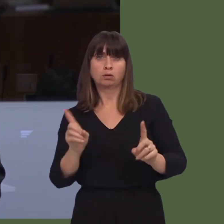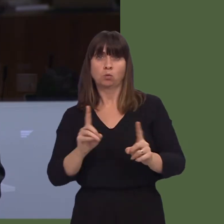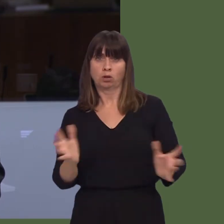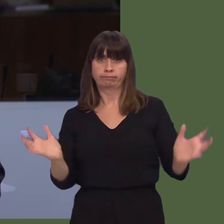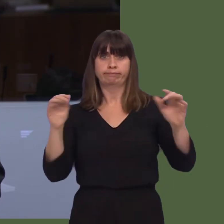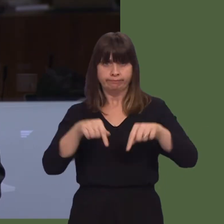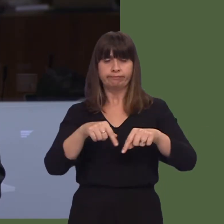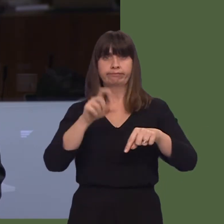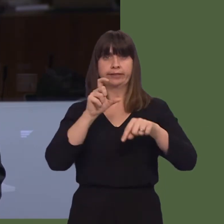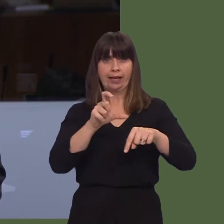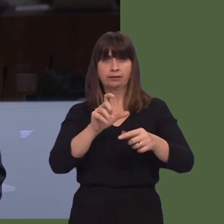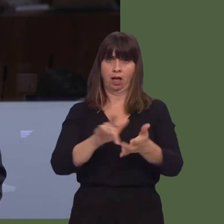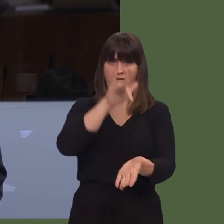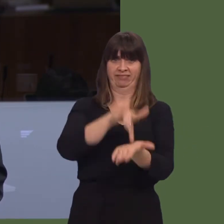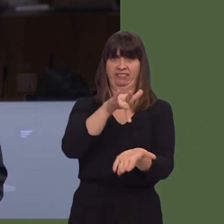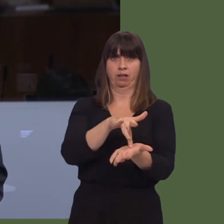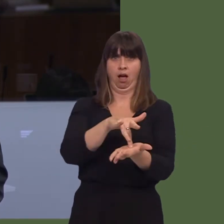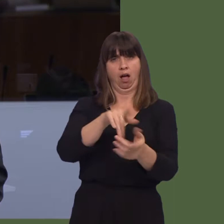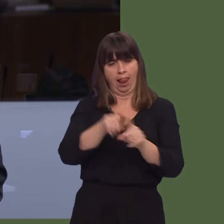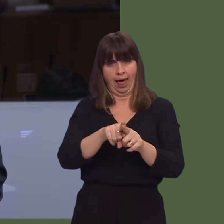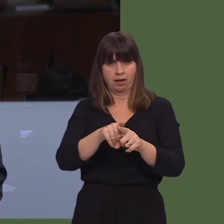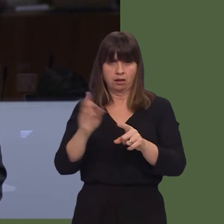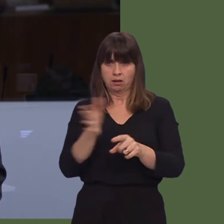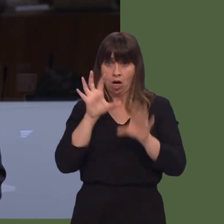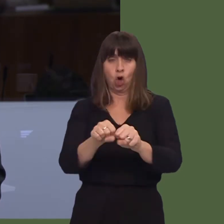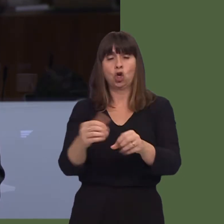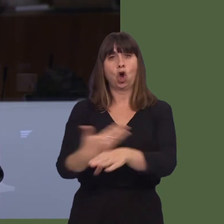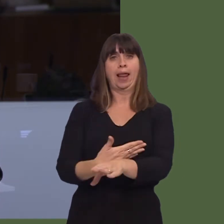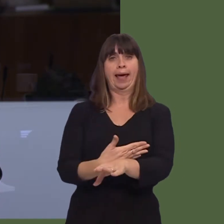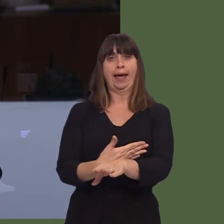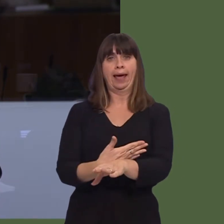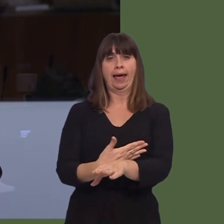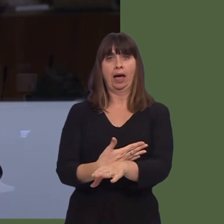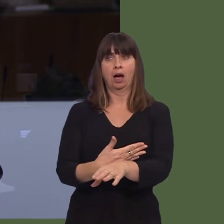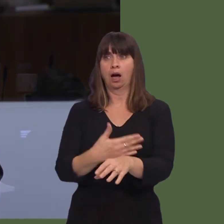The centres acts as a point of referral for people with vague, non-specific symptoms that